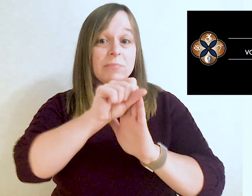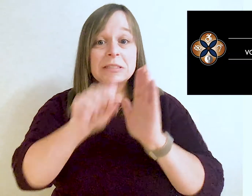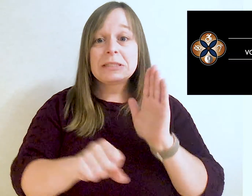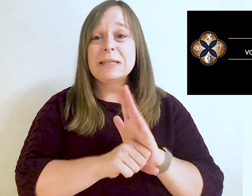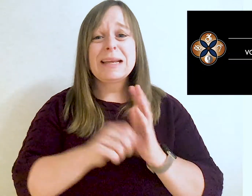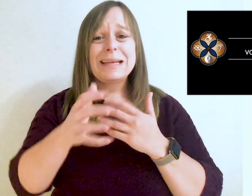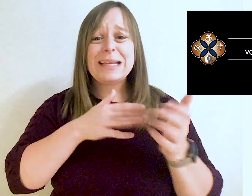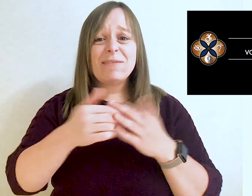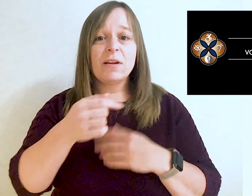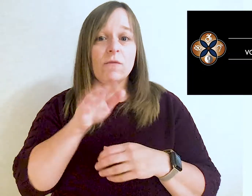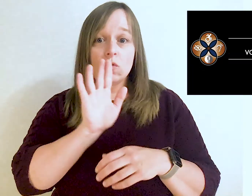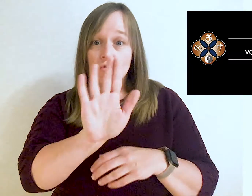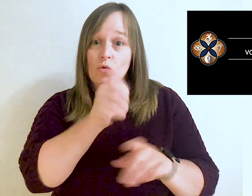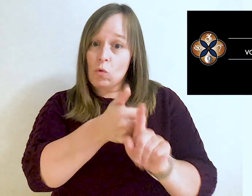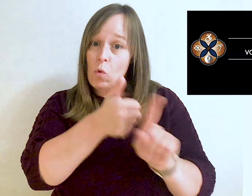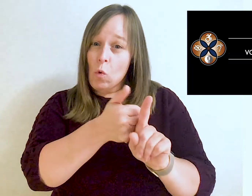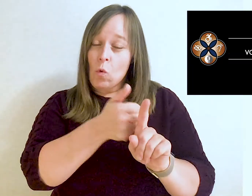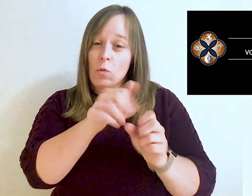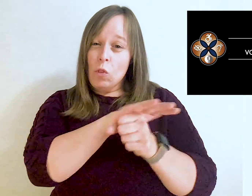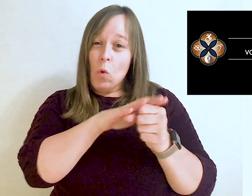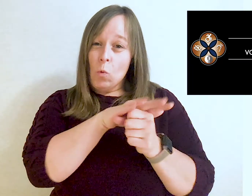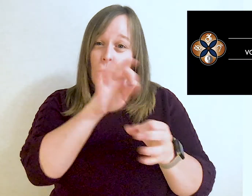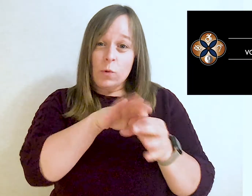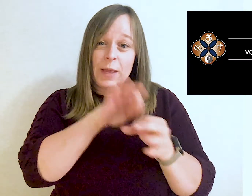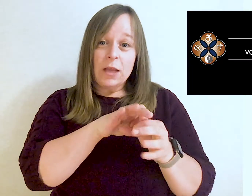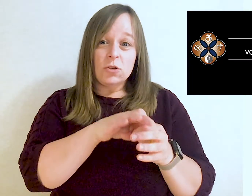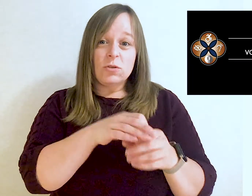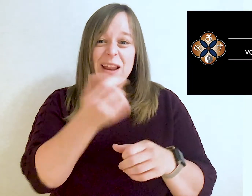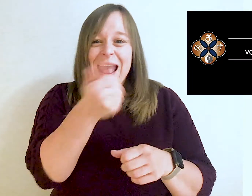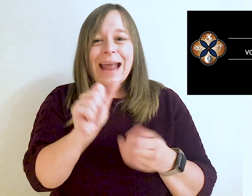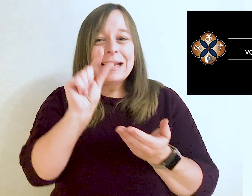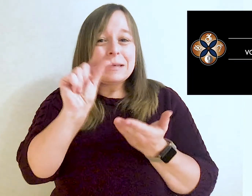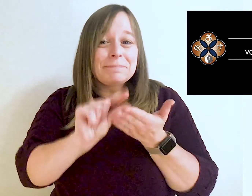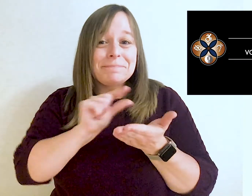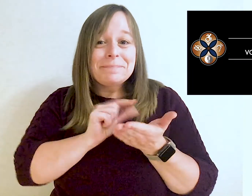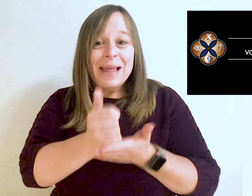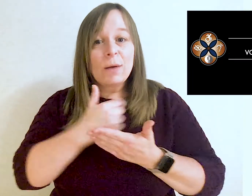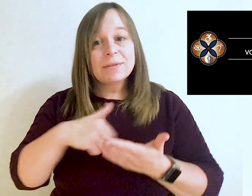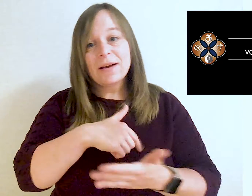Even if you only survey your own polling site, any little bit helps.